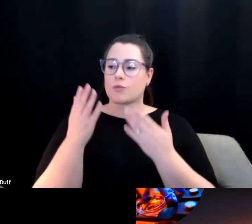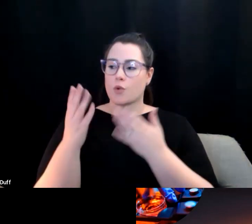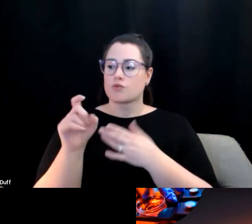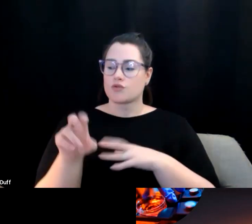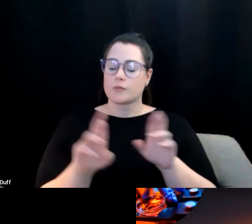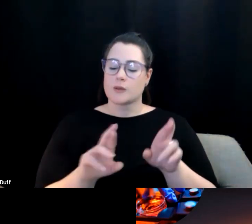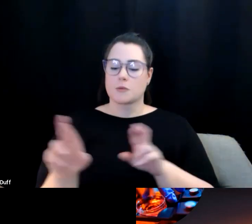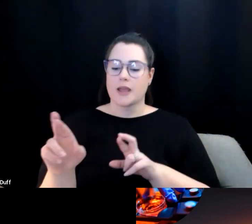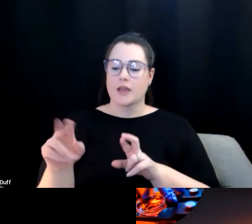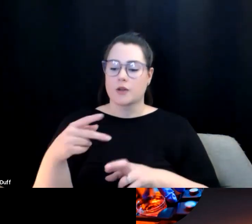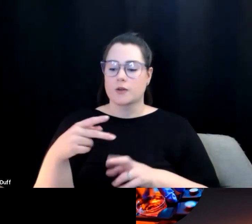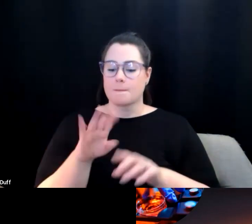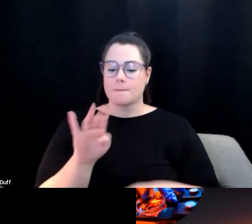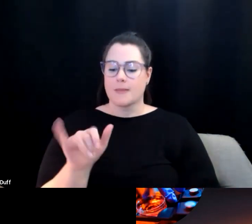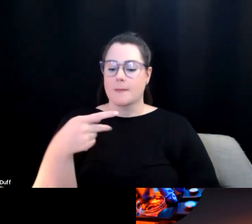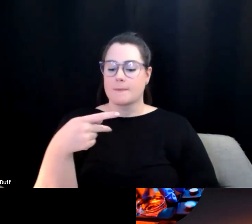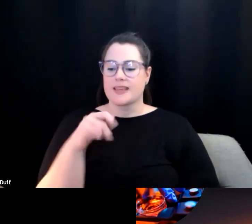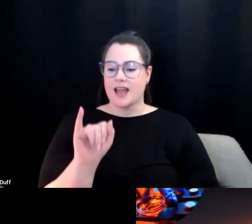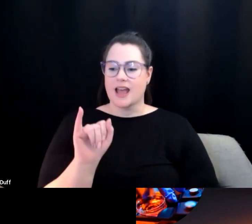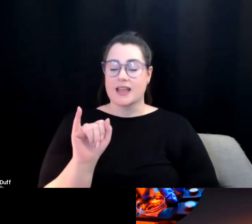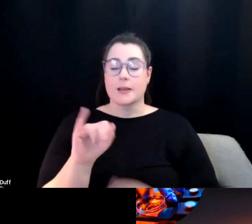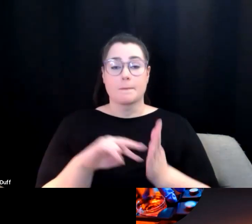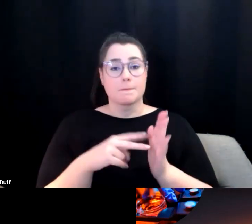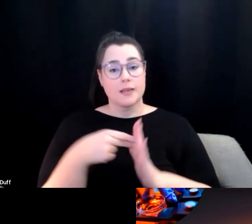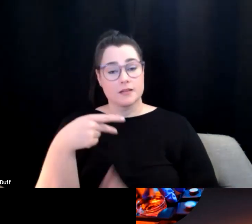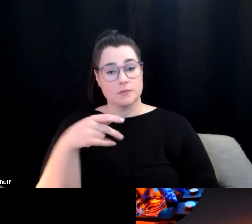in Research.gov, does that mean the PI should enter the budget forms as well?